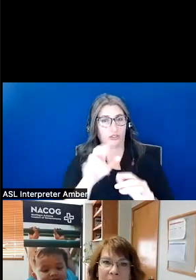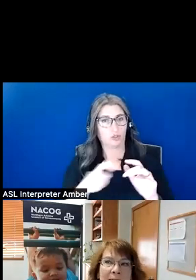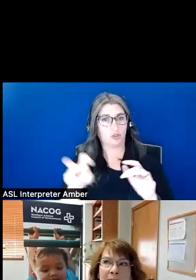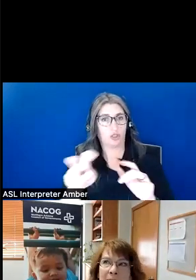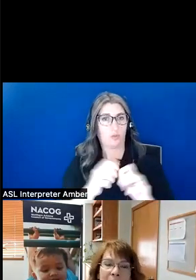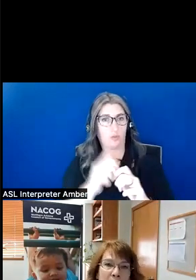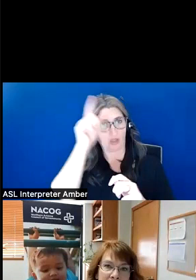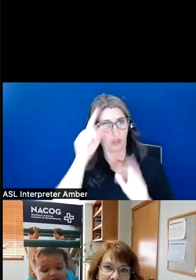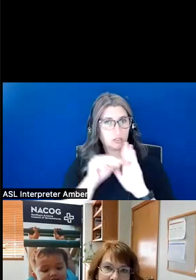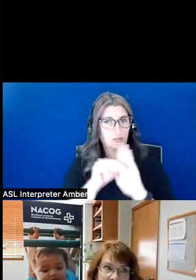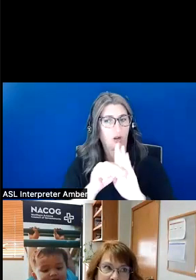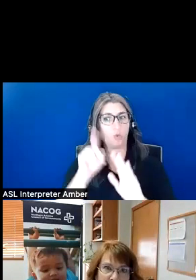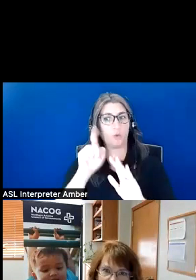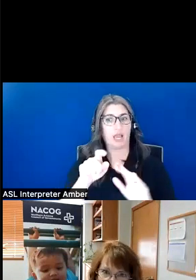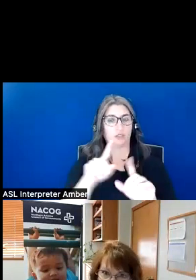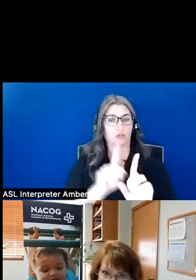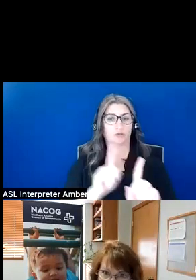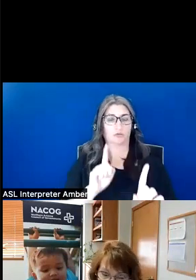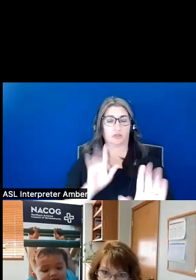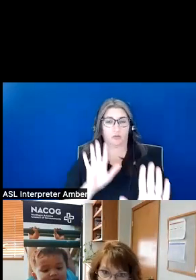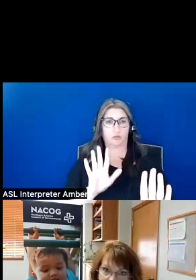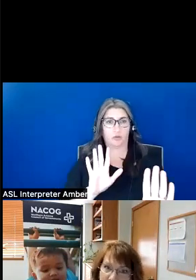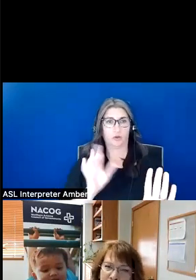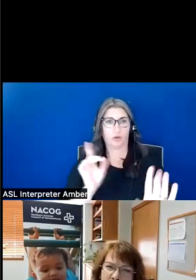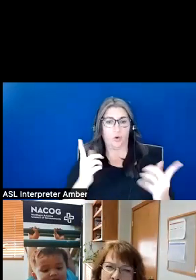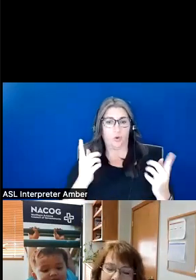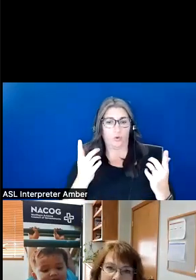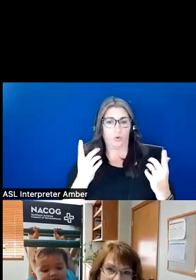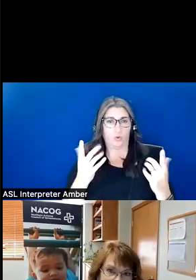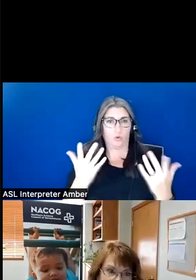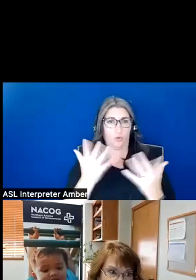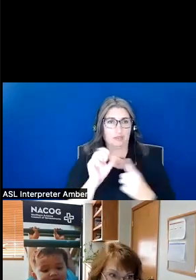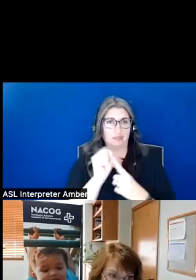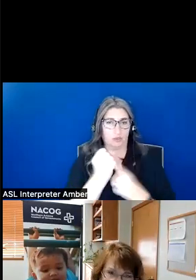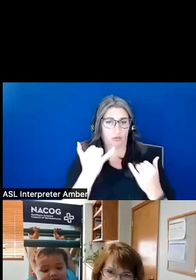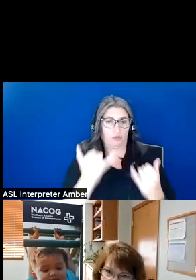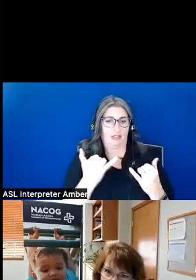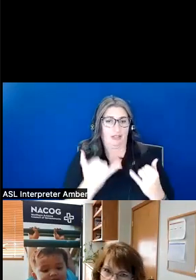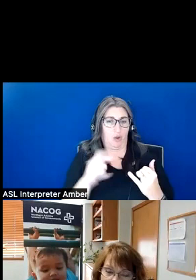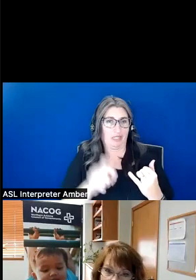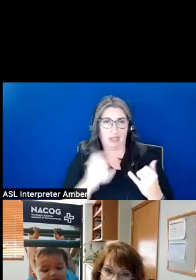had to stop and say, "Where are we at right now? What do we need right now? What is our 'why'?